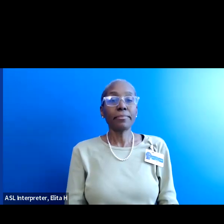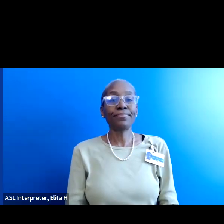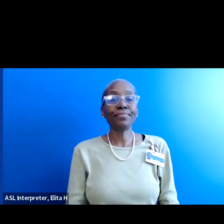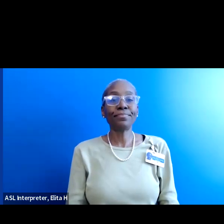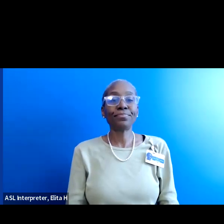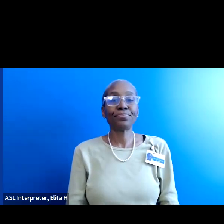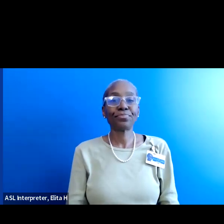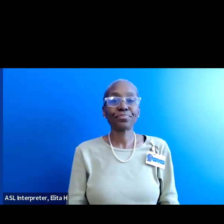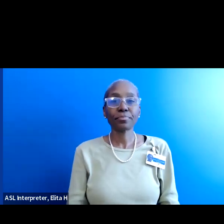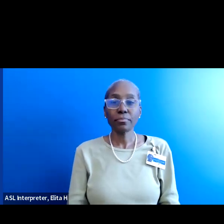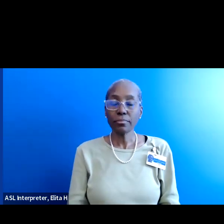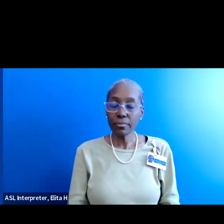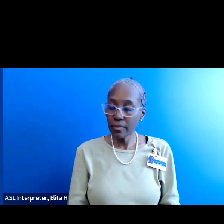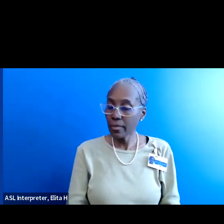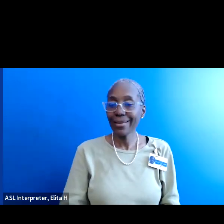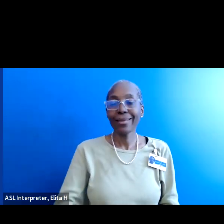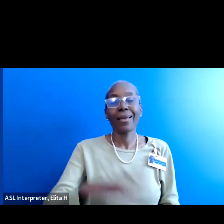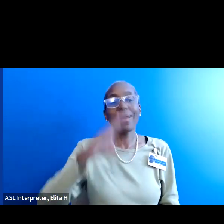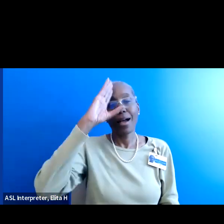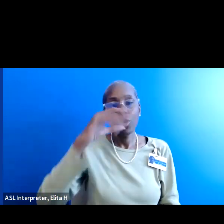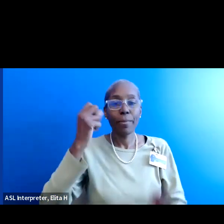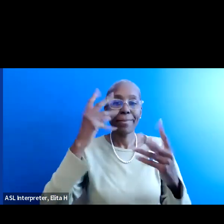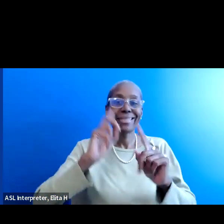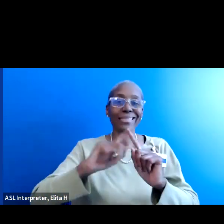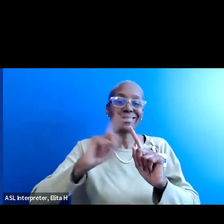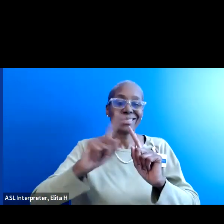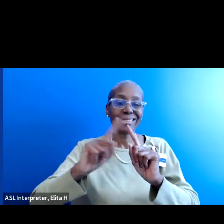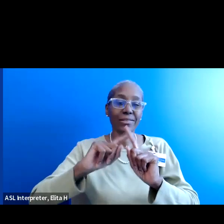So I didn't know, I know we have a variety of folks on the call today and so I wanted